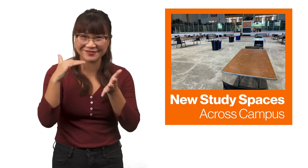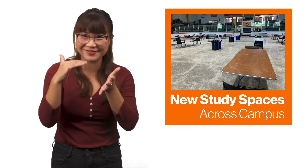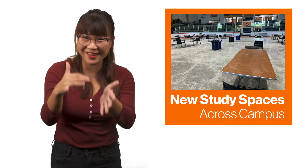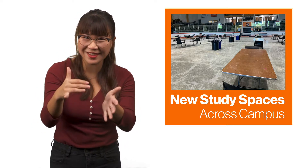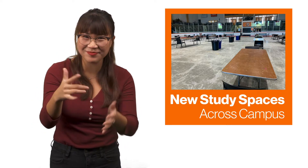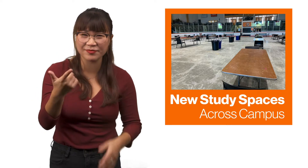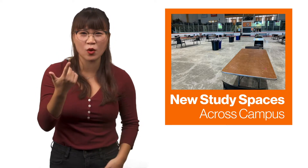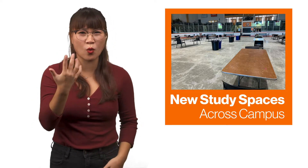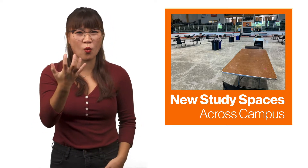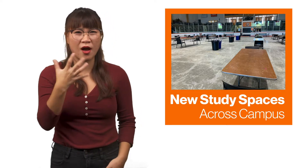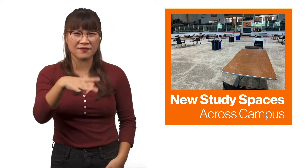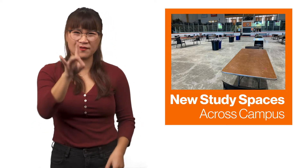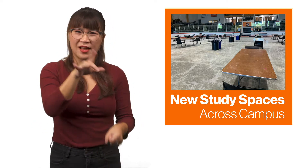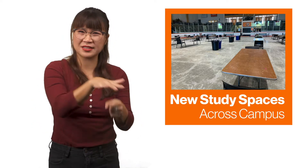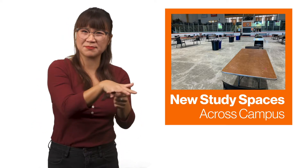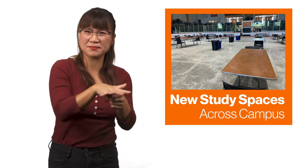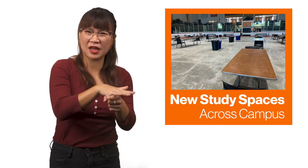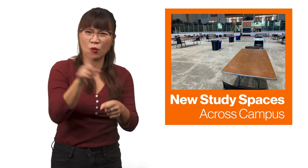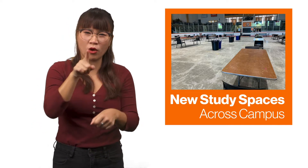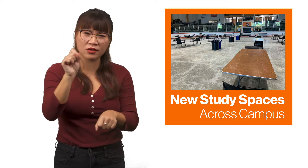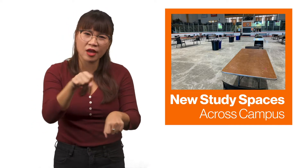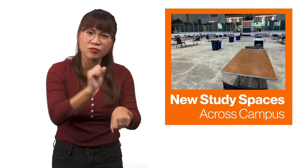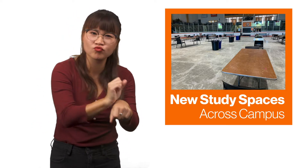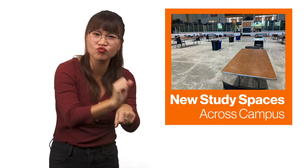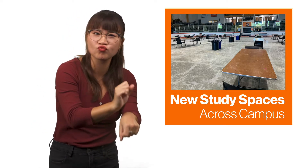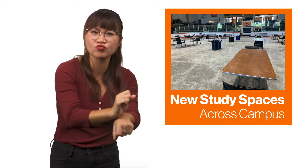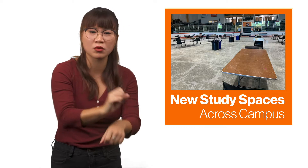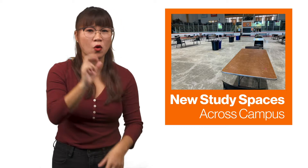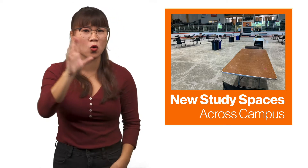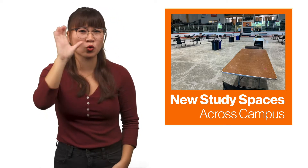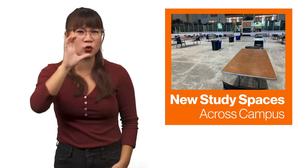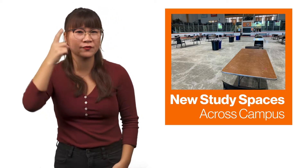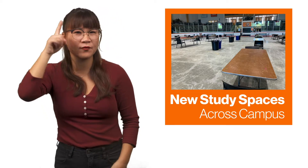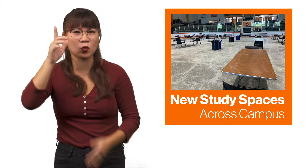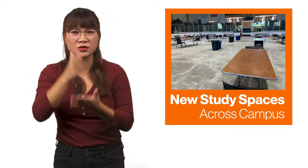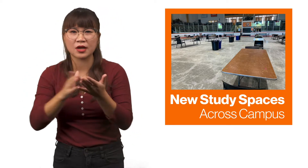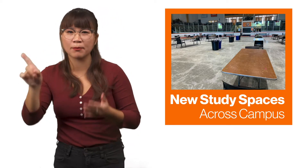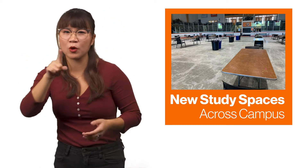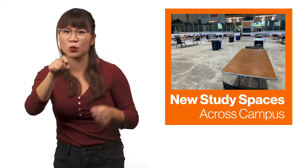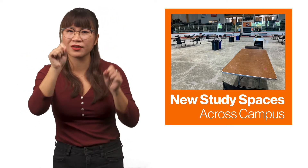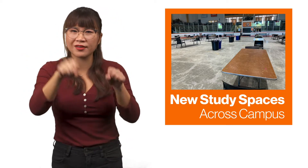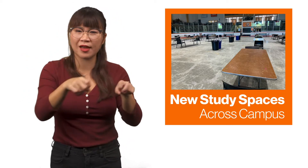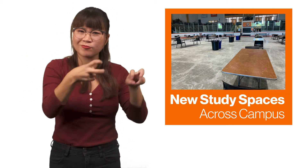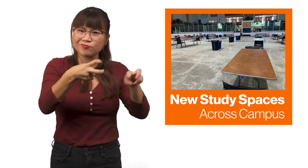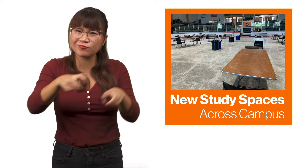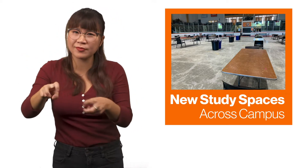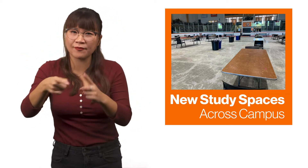Are you working hard on your studies and want a space to work in or looking for somewhere you can transition